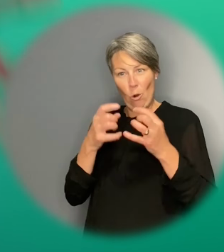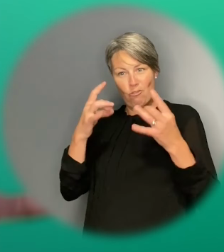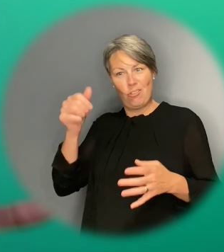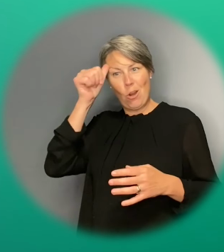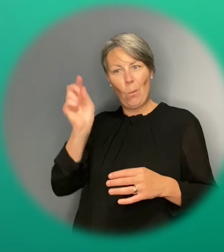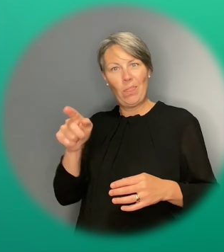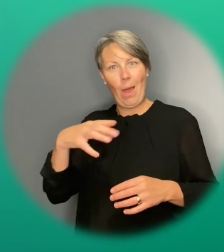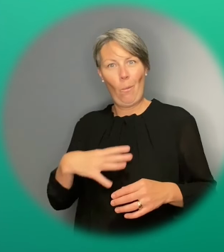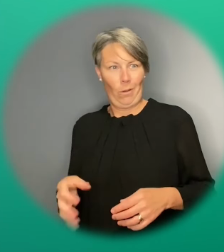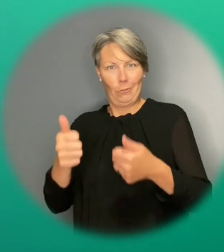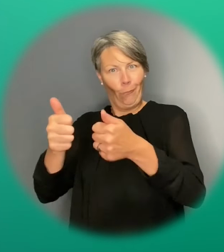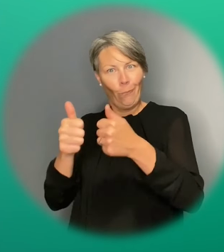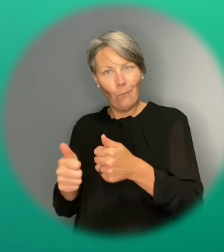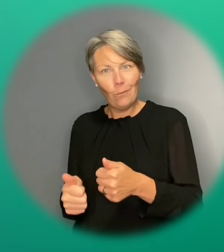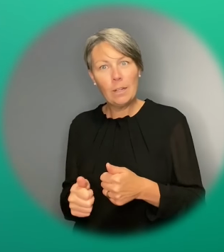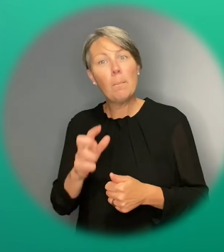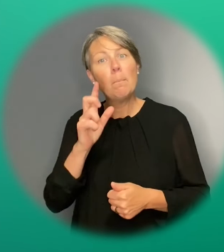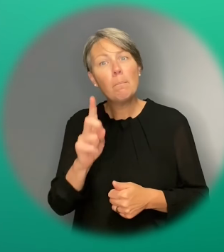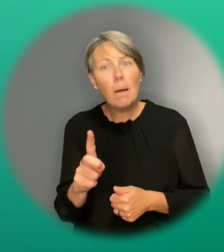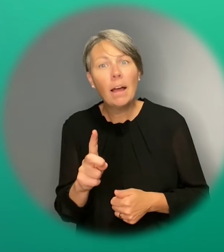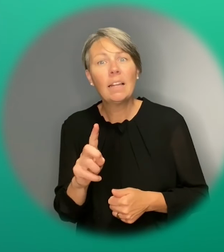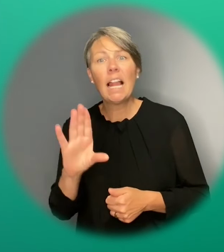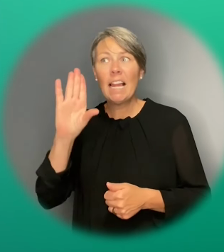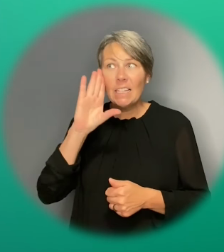listen to what they have to say. Ask a lot of times you get start by asking